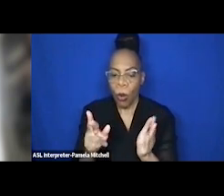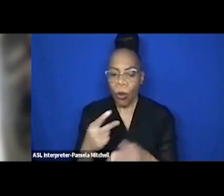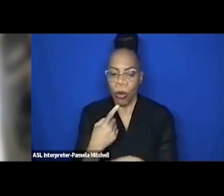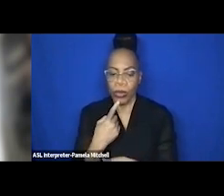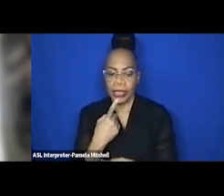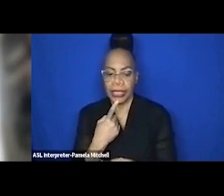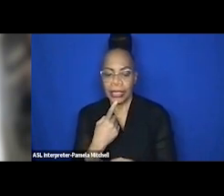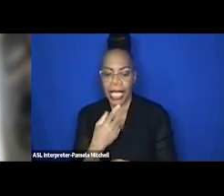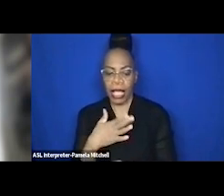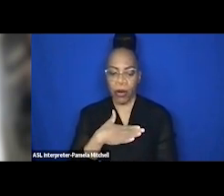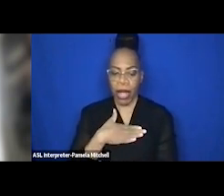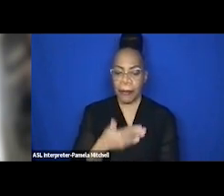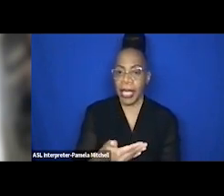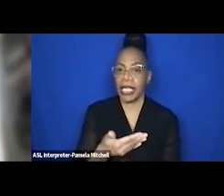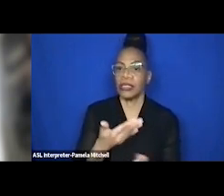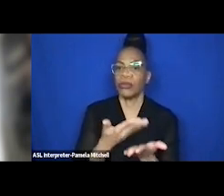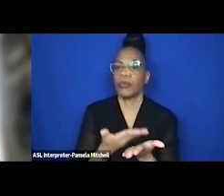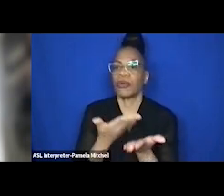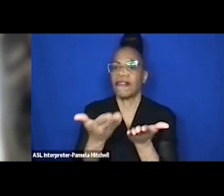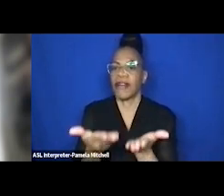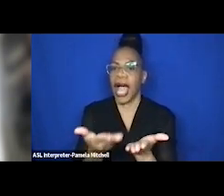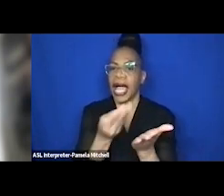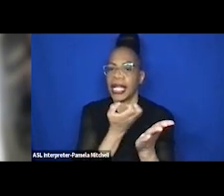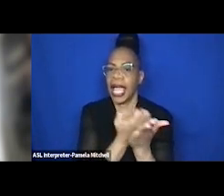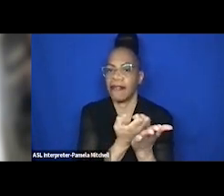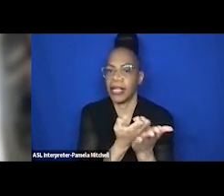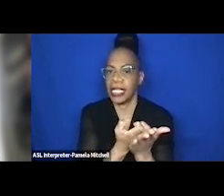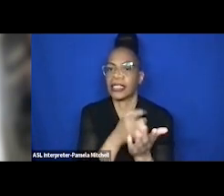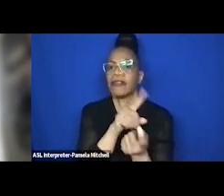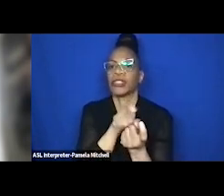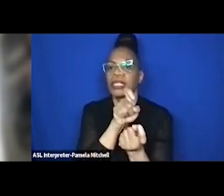or was connected to specific medications